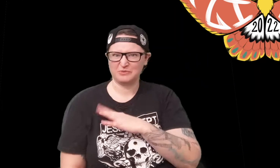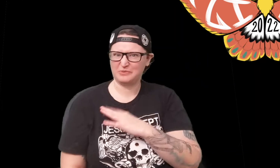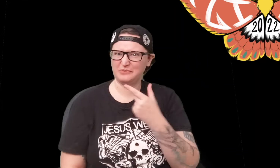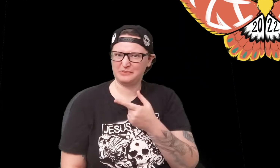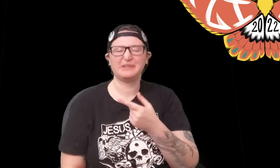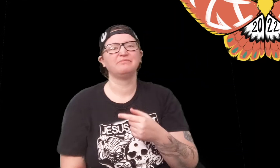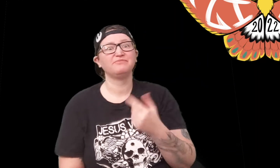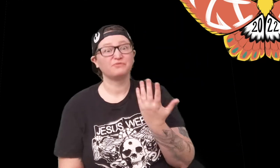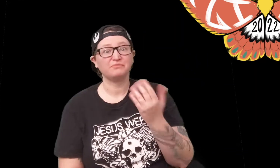so really cool